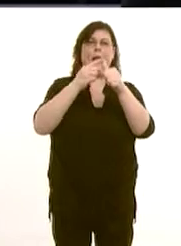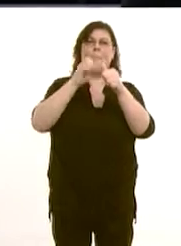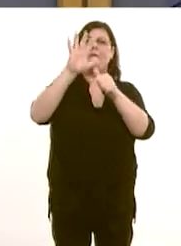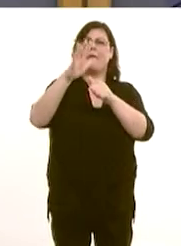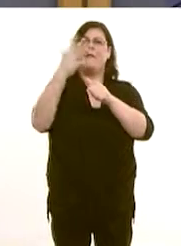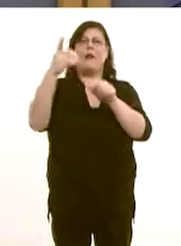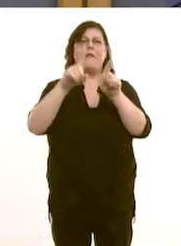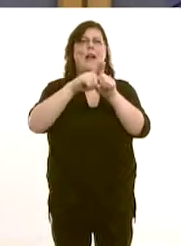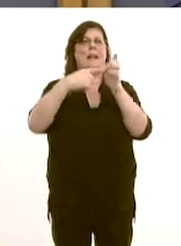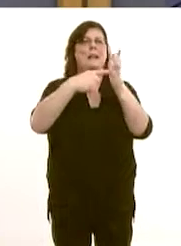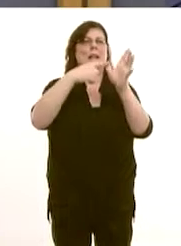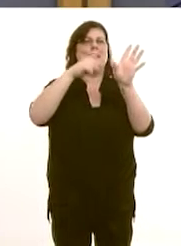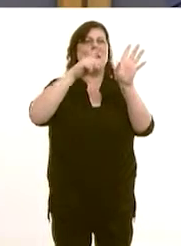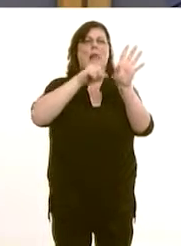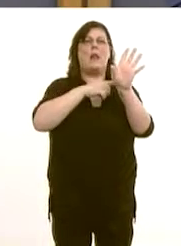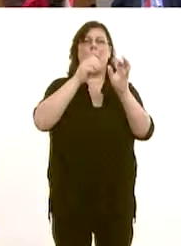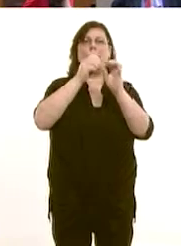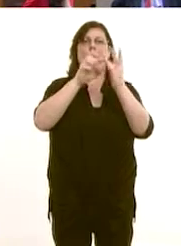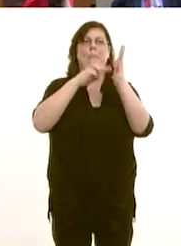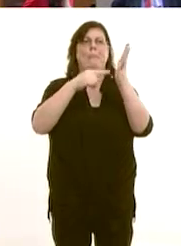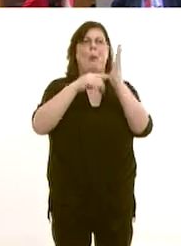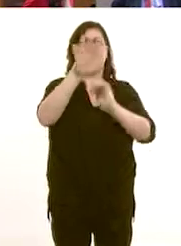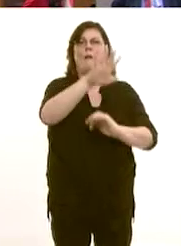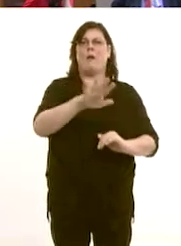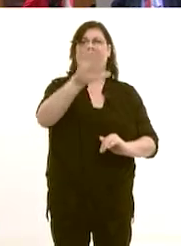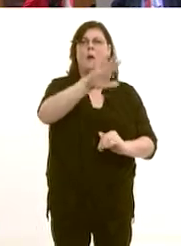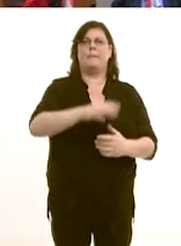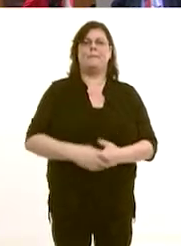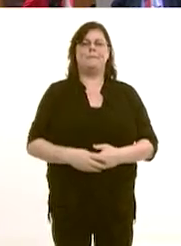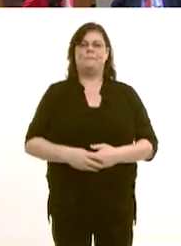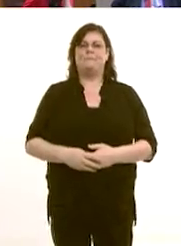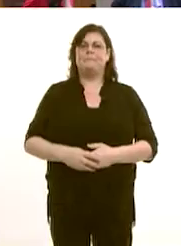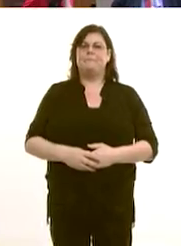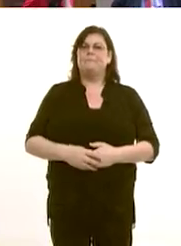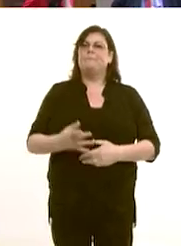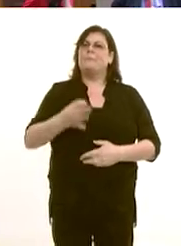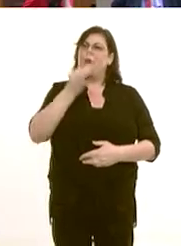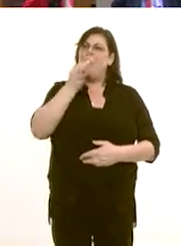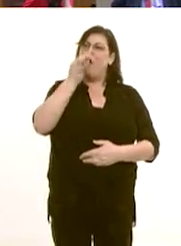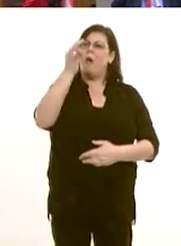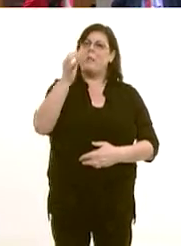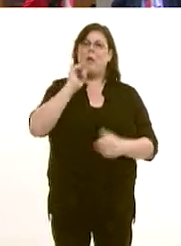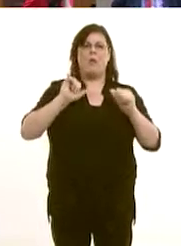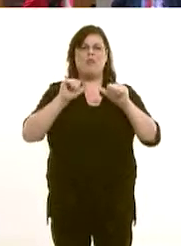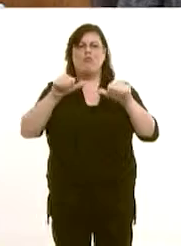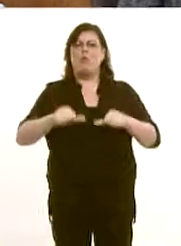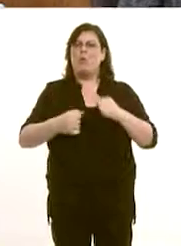Llyr Gruffydd: 4. Will the First Minister make a statement on the rural development plan's strategic priorities?